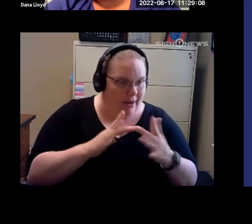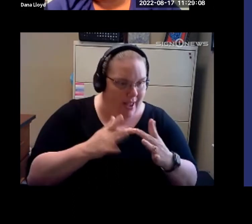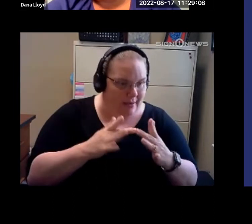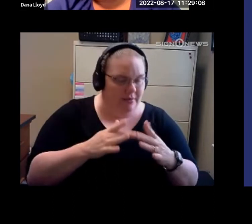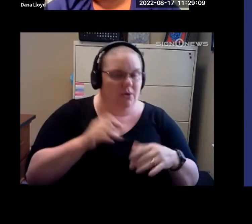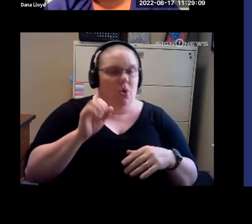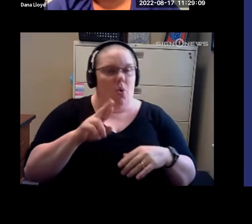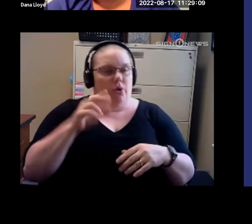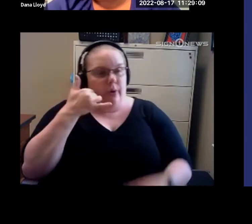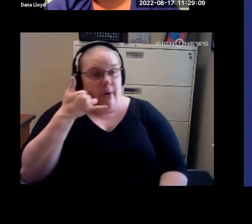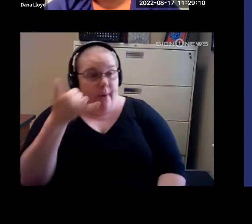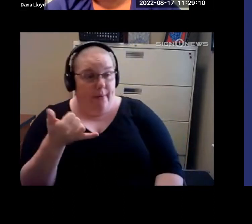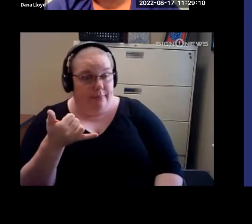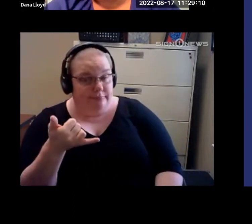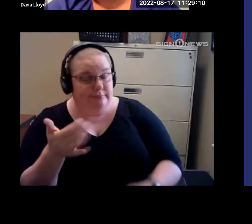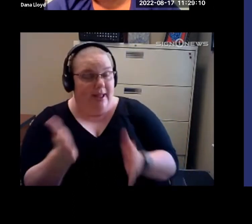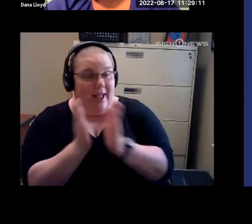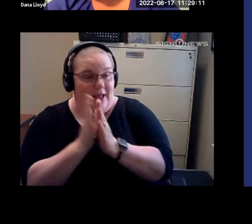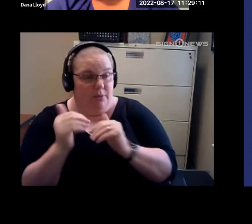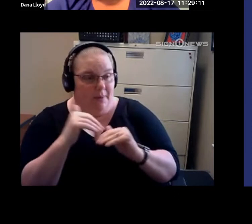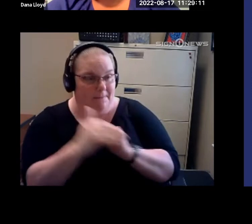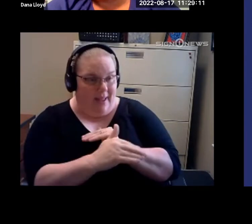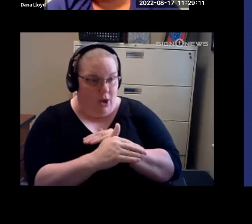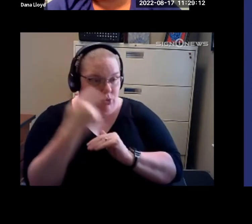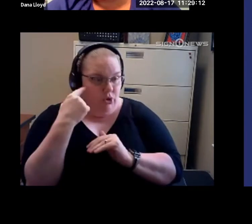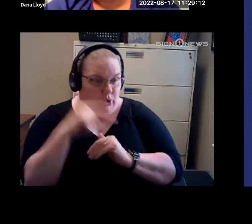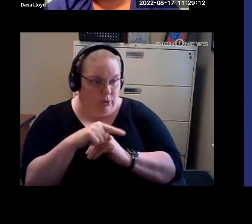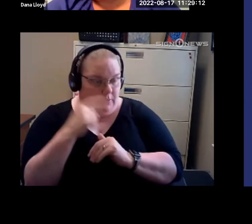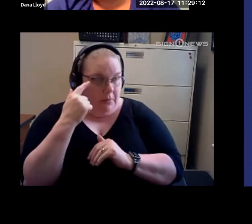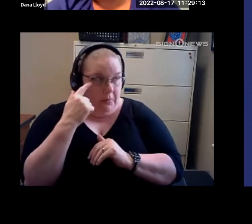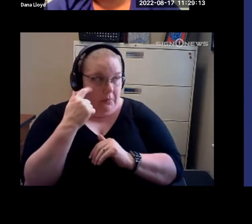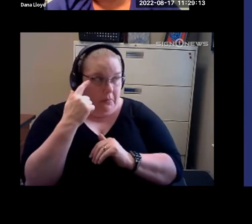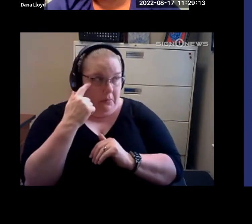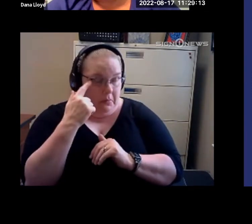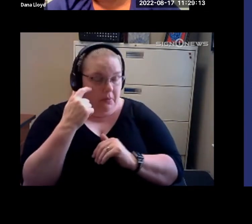call them and request them to mail it to you then you get your absentee ballot oh go ahead